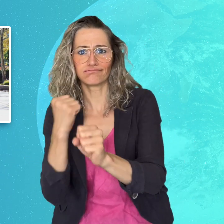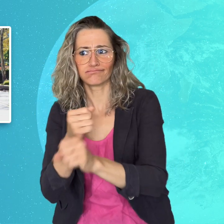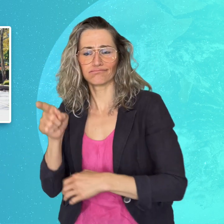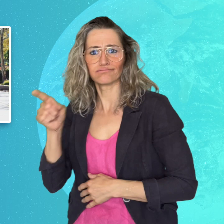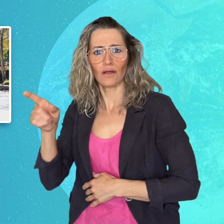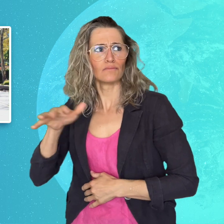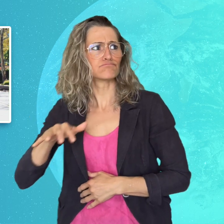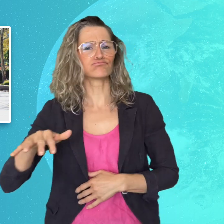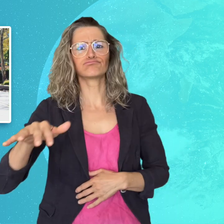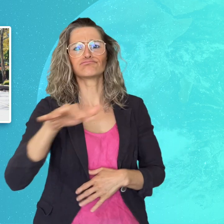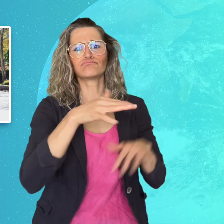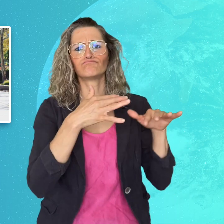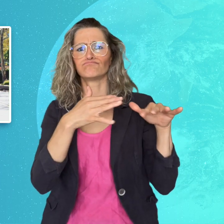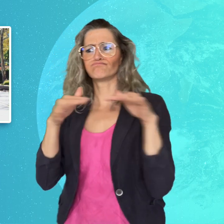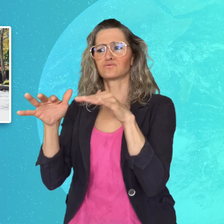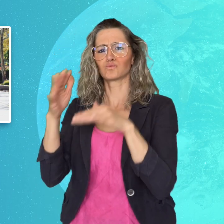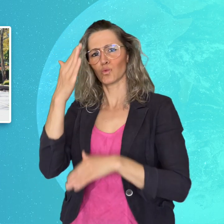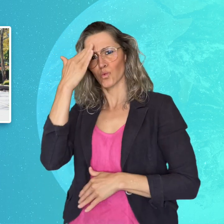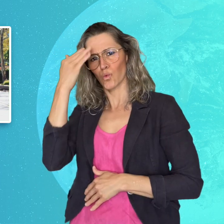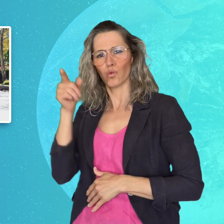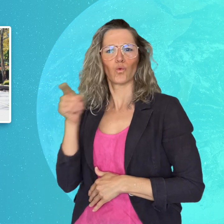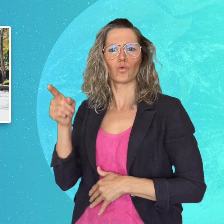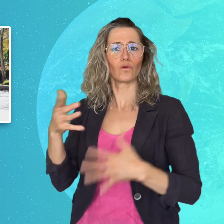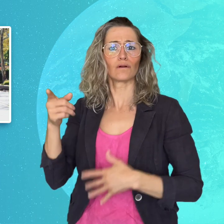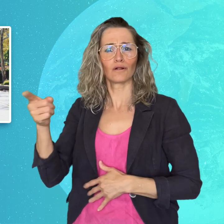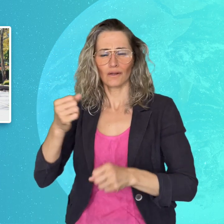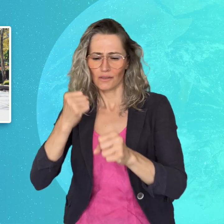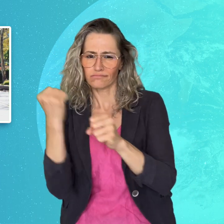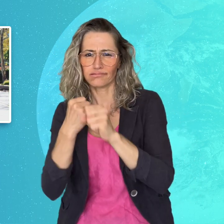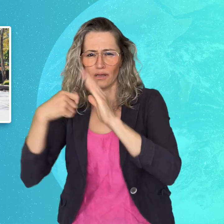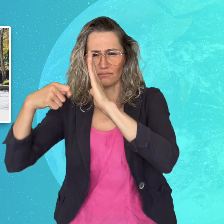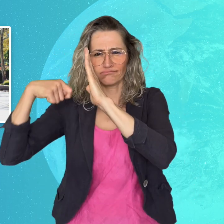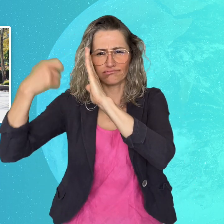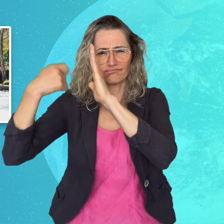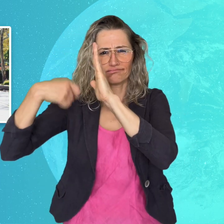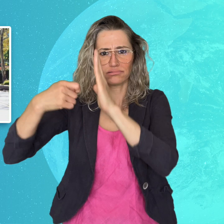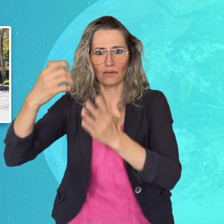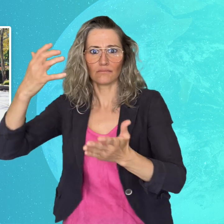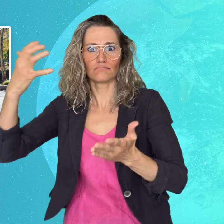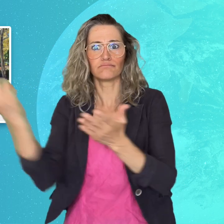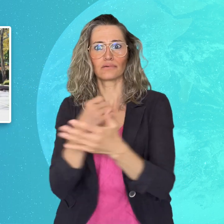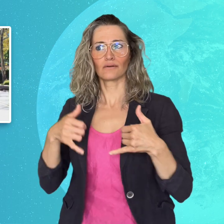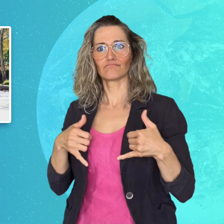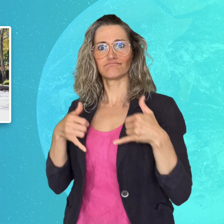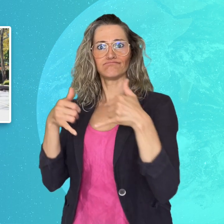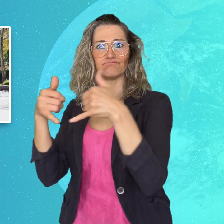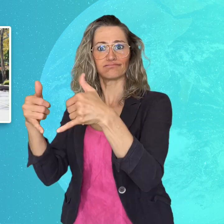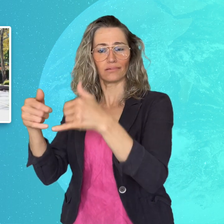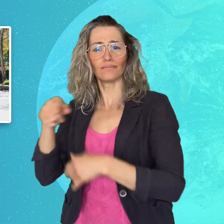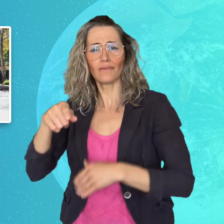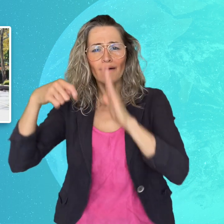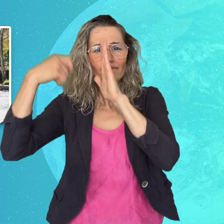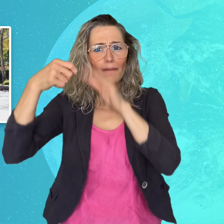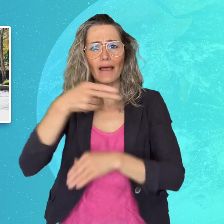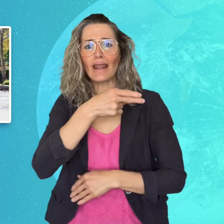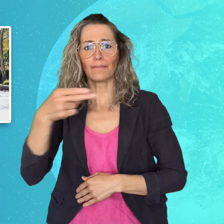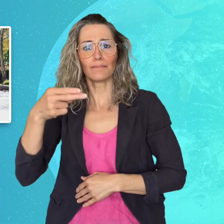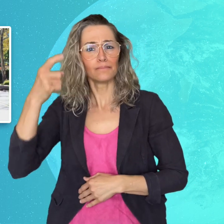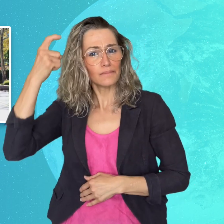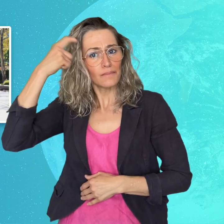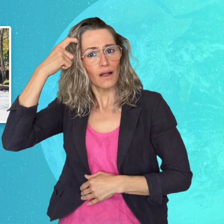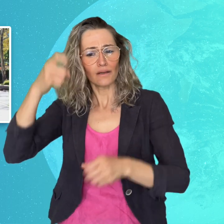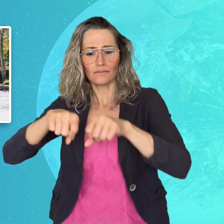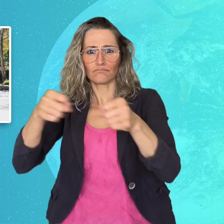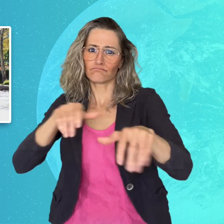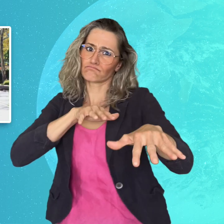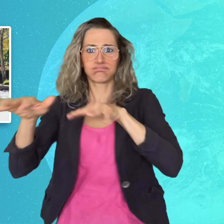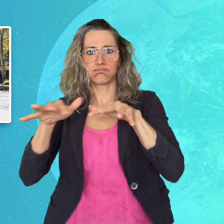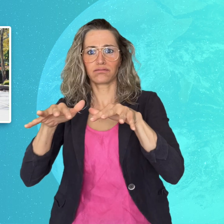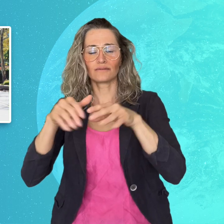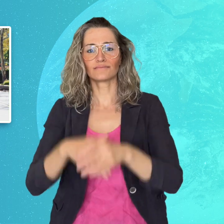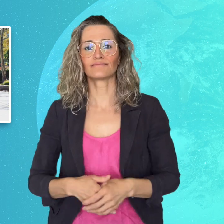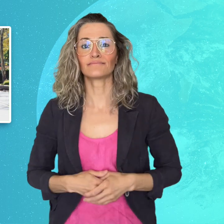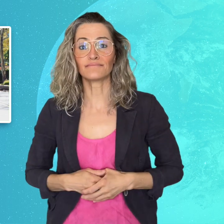best known for the award-winning film “The Shattered Mind”.